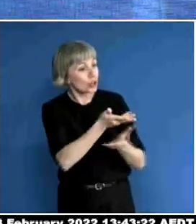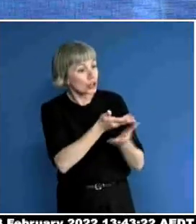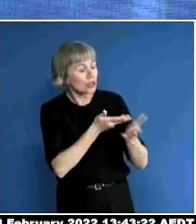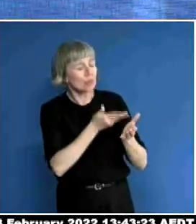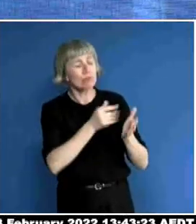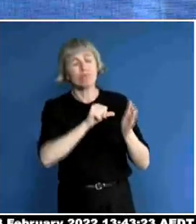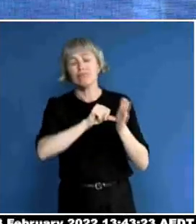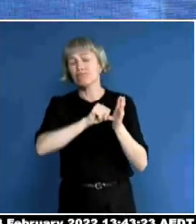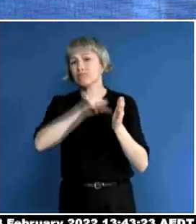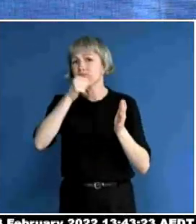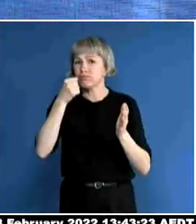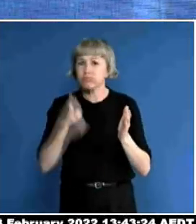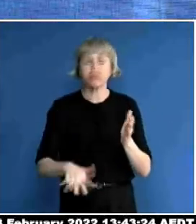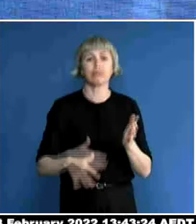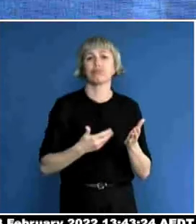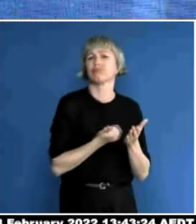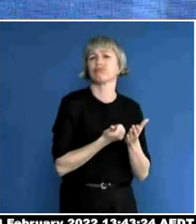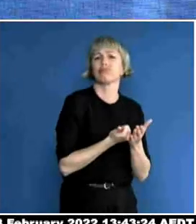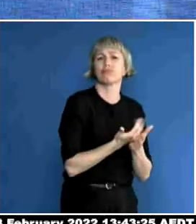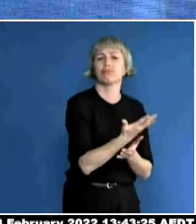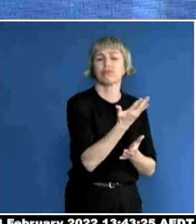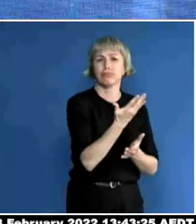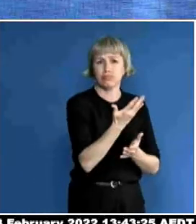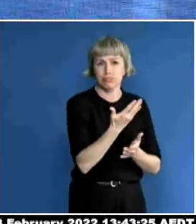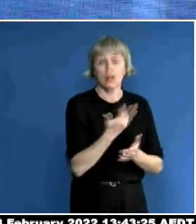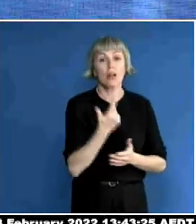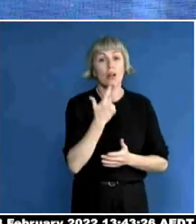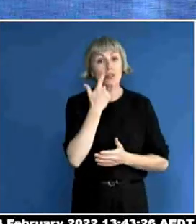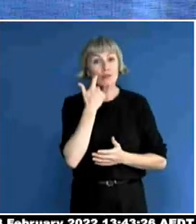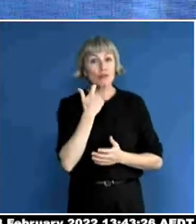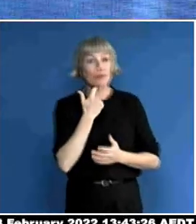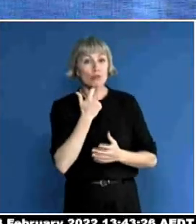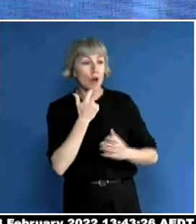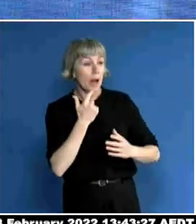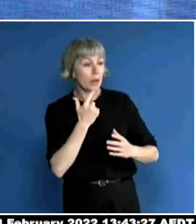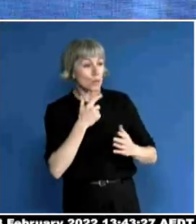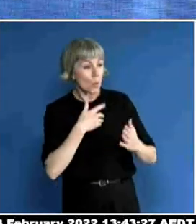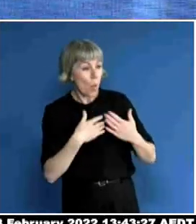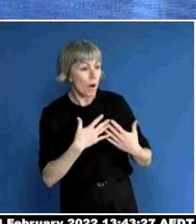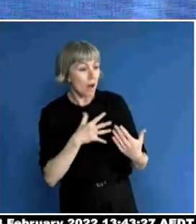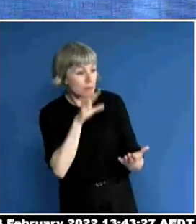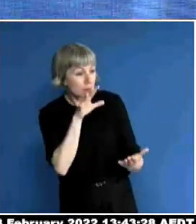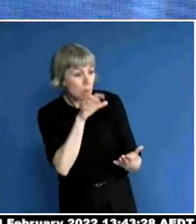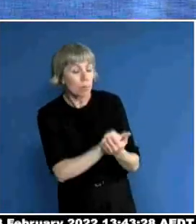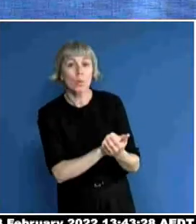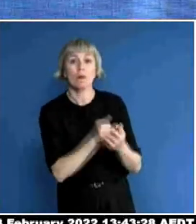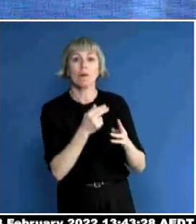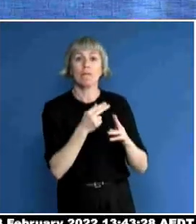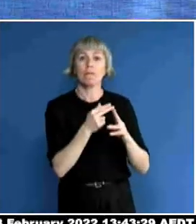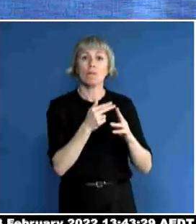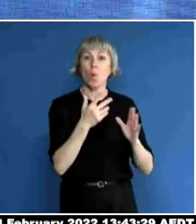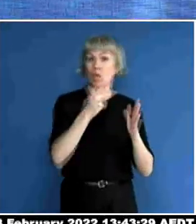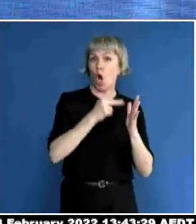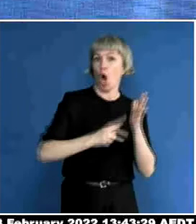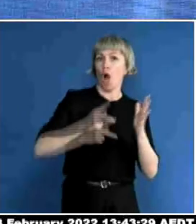alone trying to get an appointment with an adult - with a psychiatrist that specialises in adult ADHD.